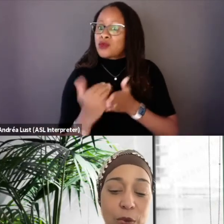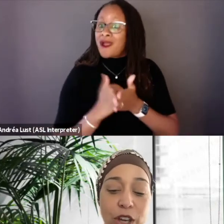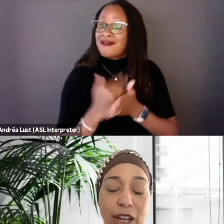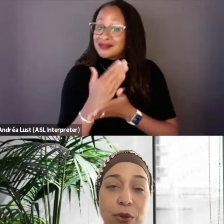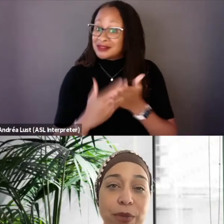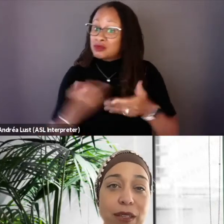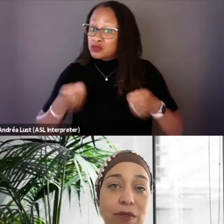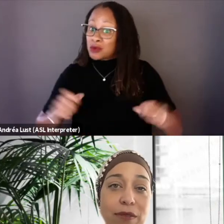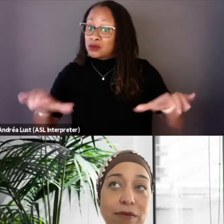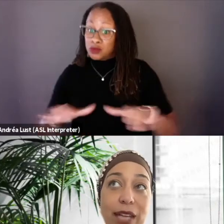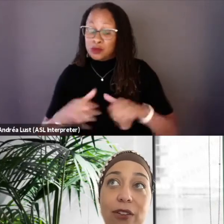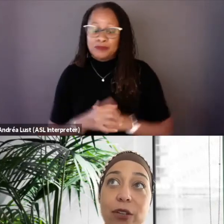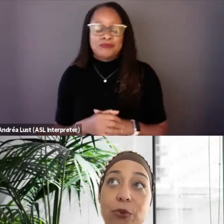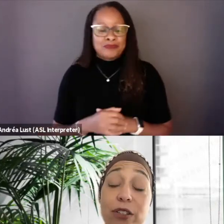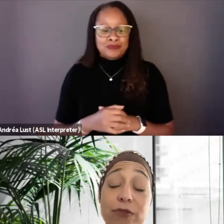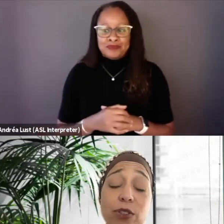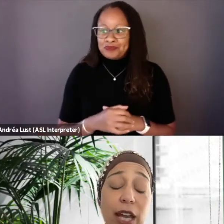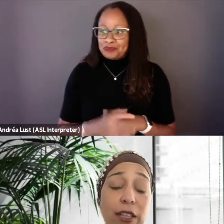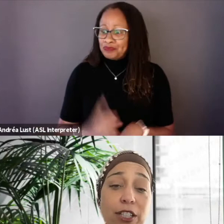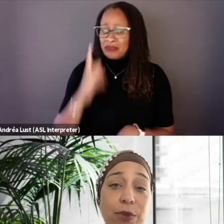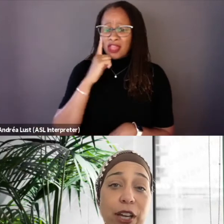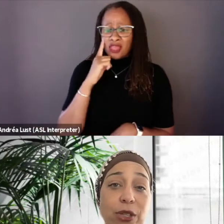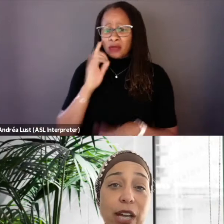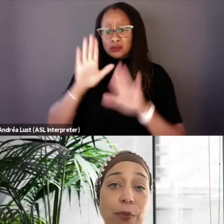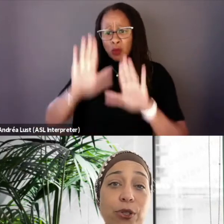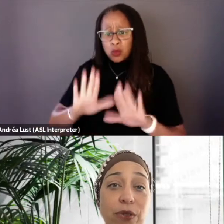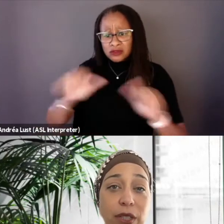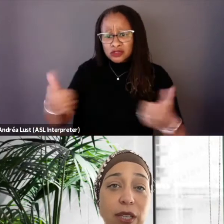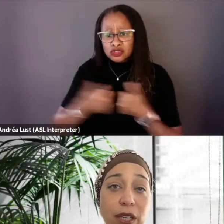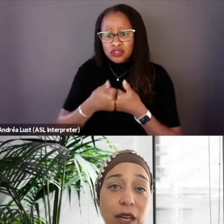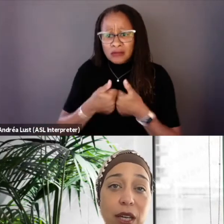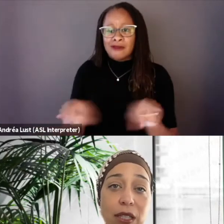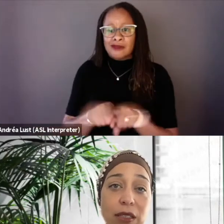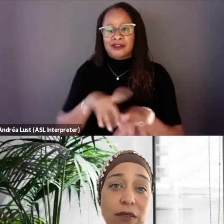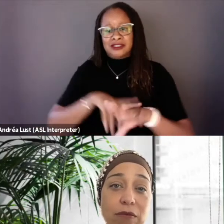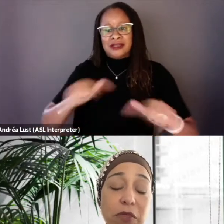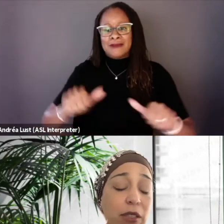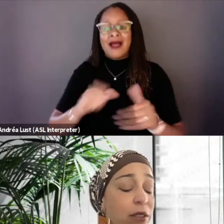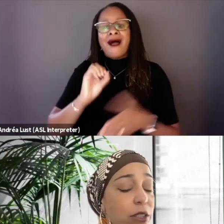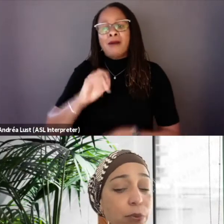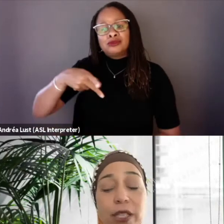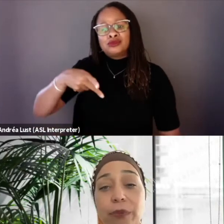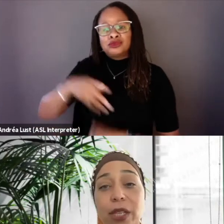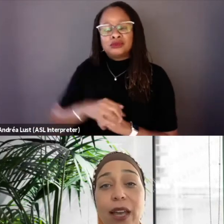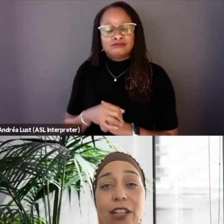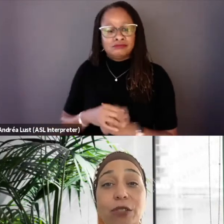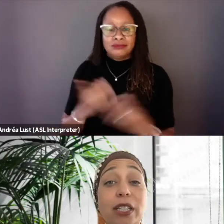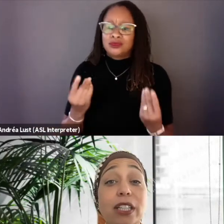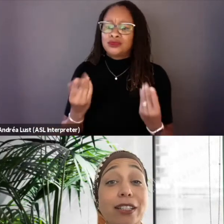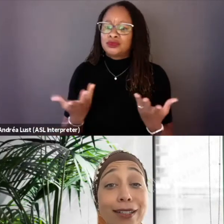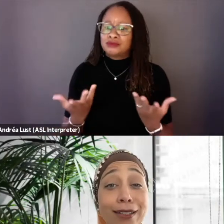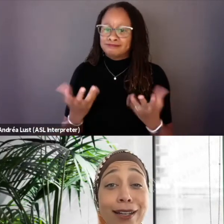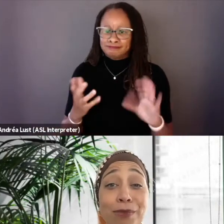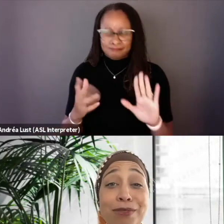We thought it would be not only a wonderful challenge but also an opportunity, you know, to put something actually really good.